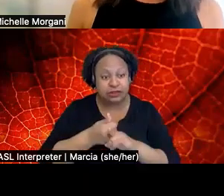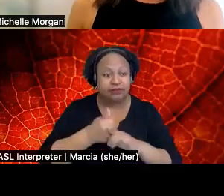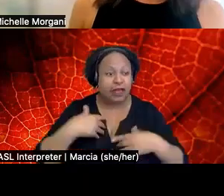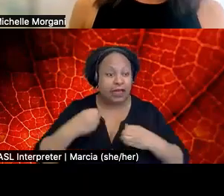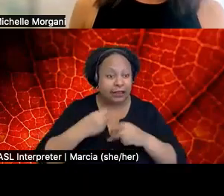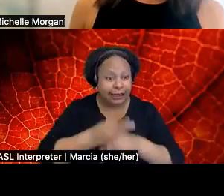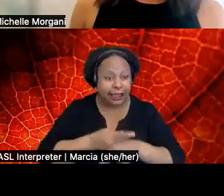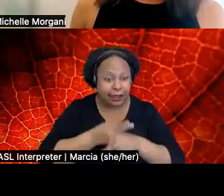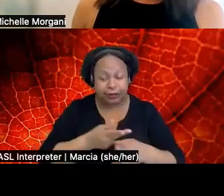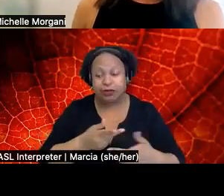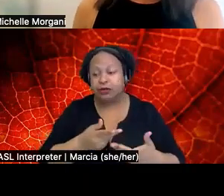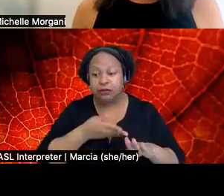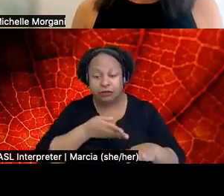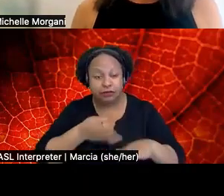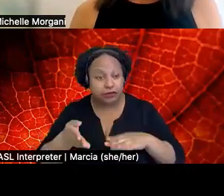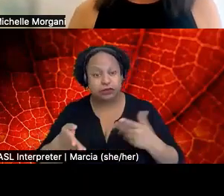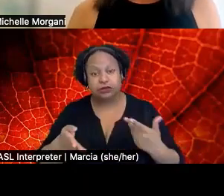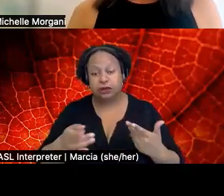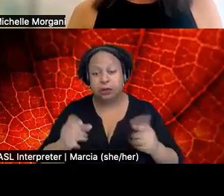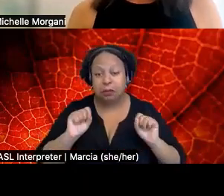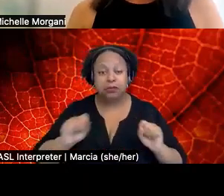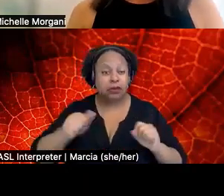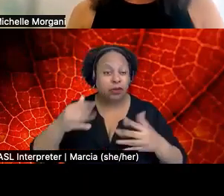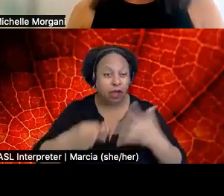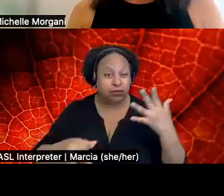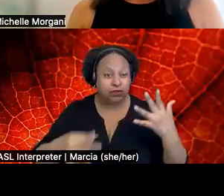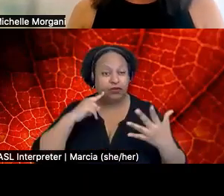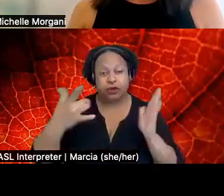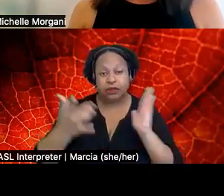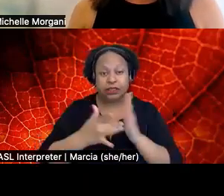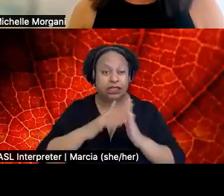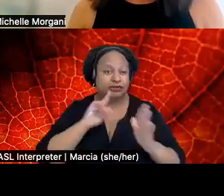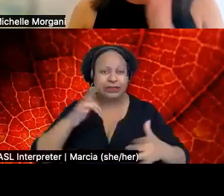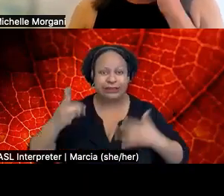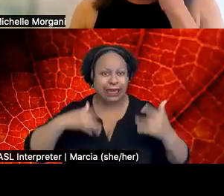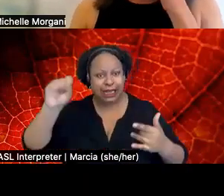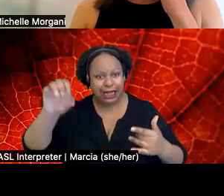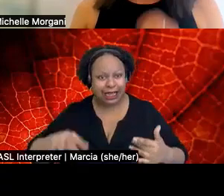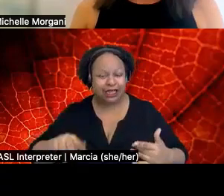in terms of potentially other options for our students who may be deaf or hard of hearing.